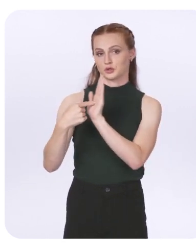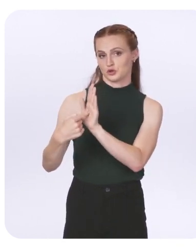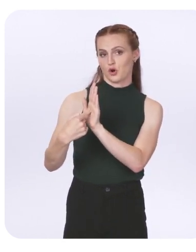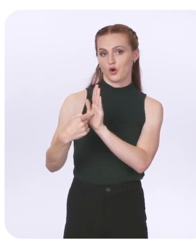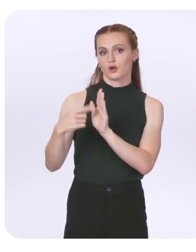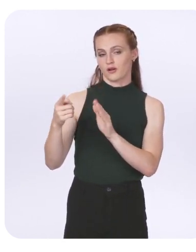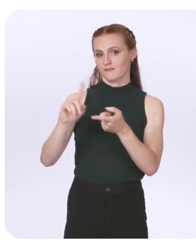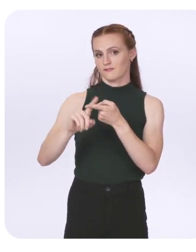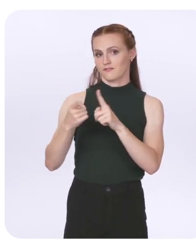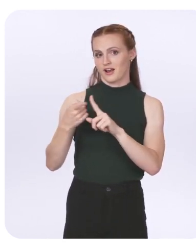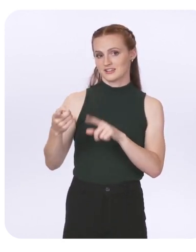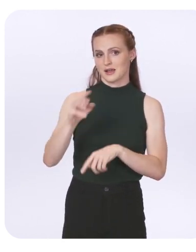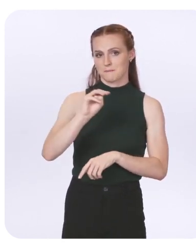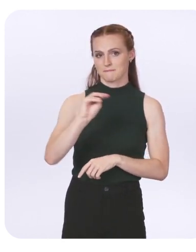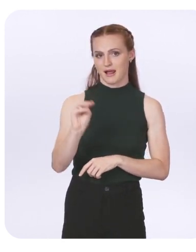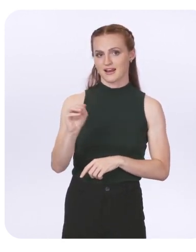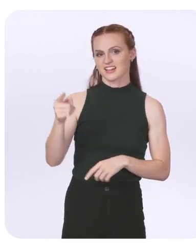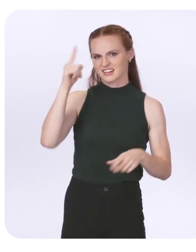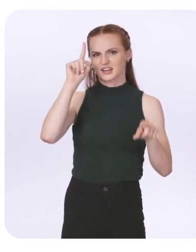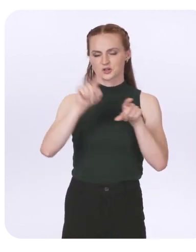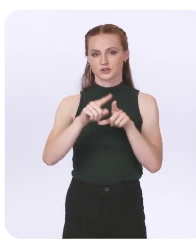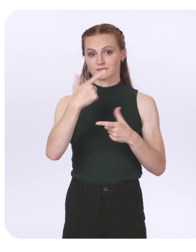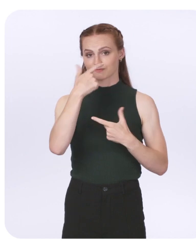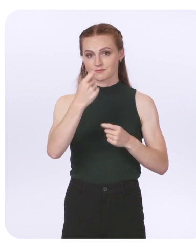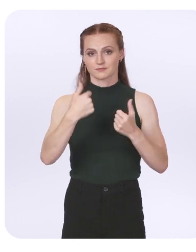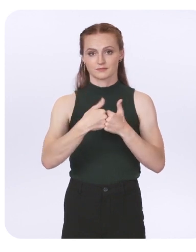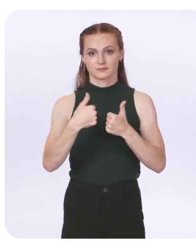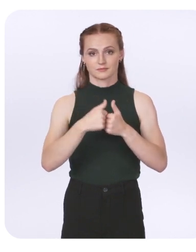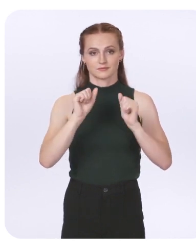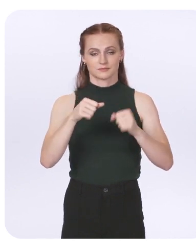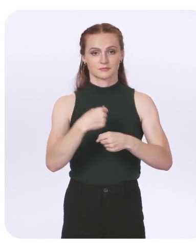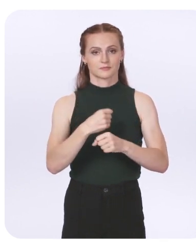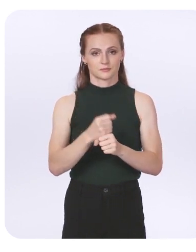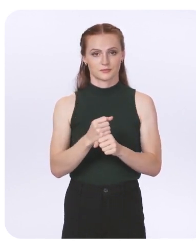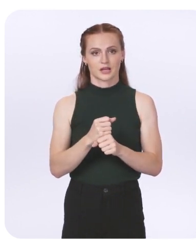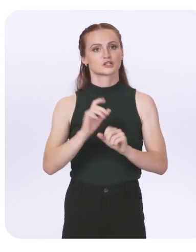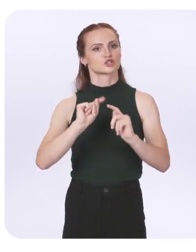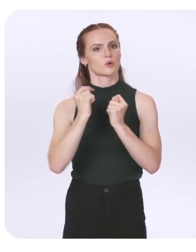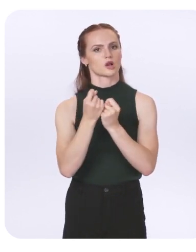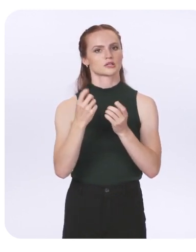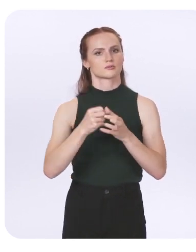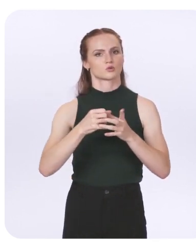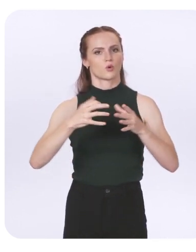there was a game to be made. We scaled up our team and we started production.